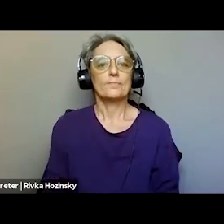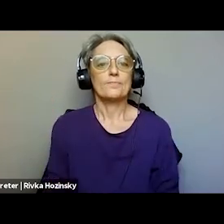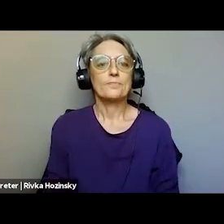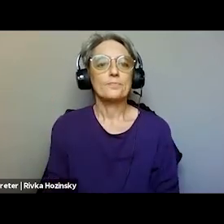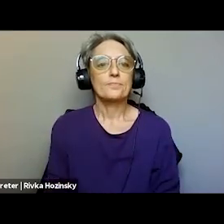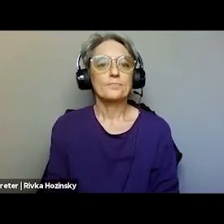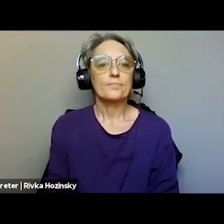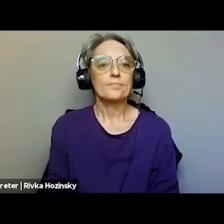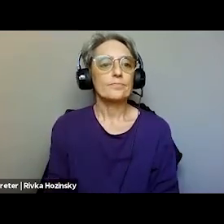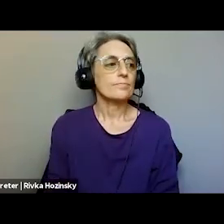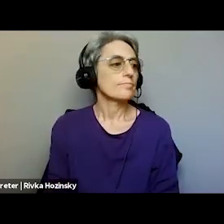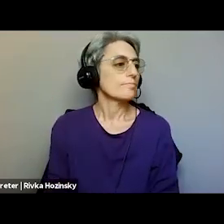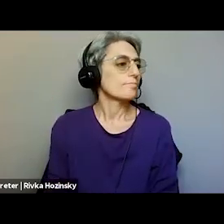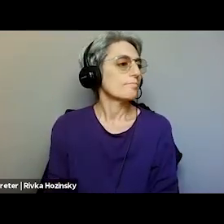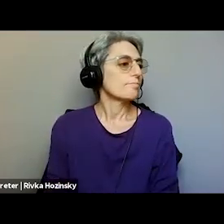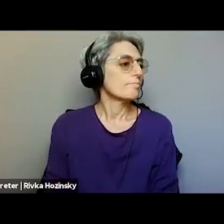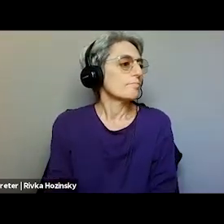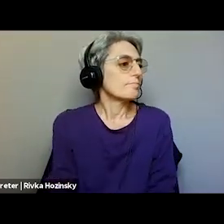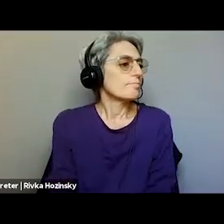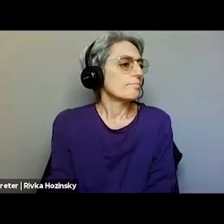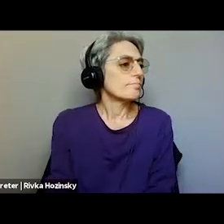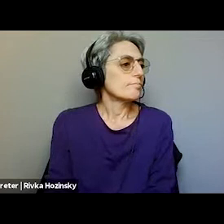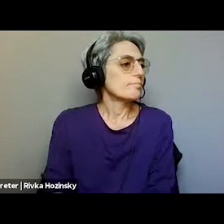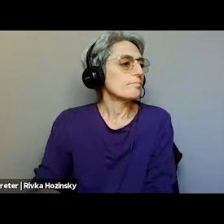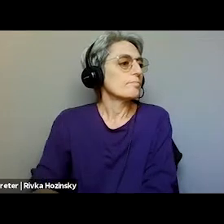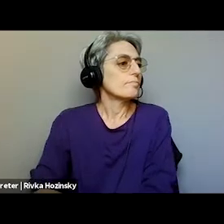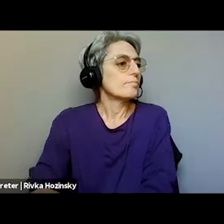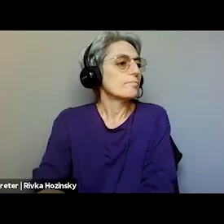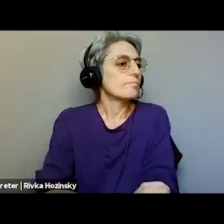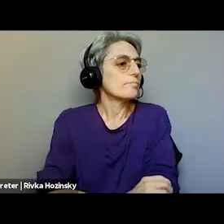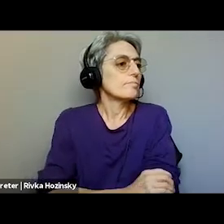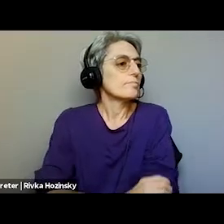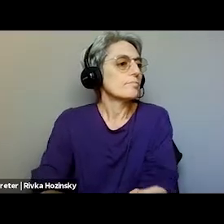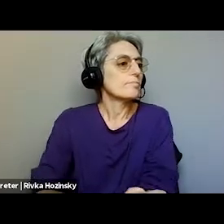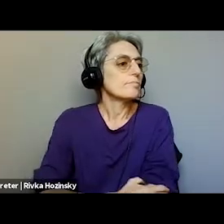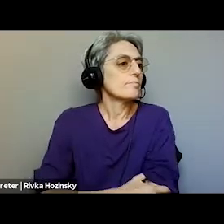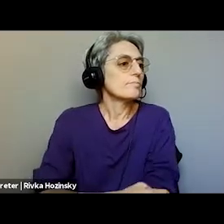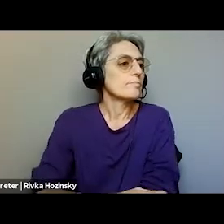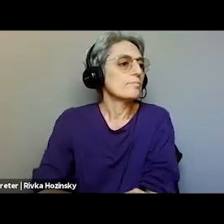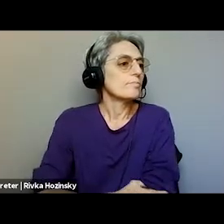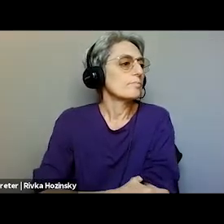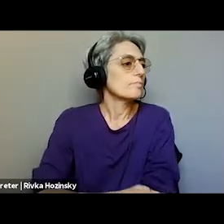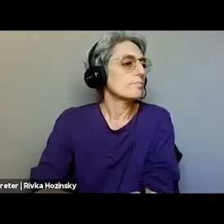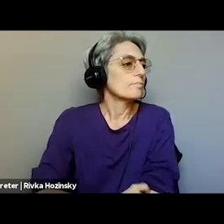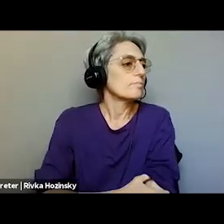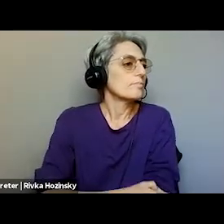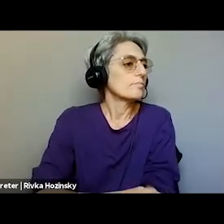worker which is a term used for a developmental disability service worker and every other support